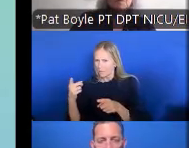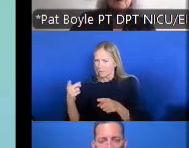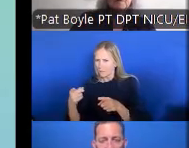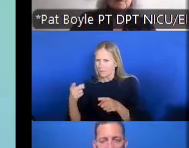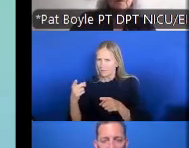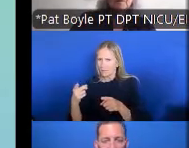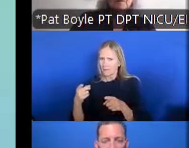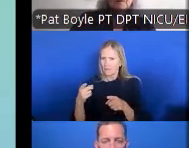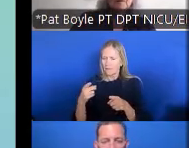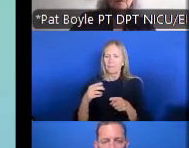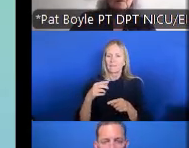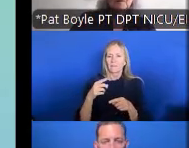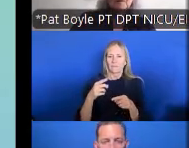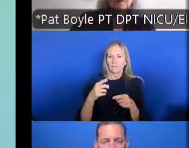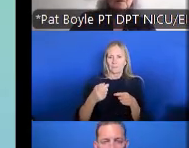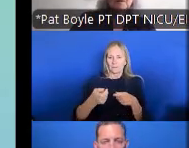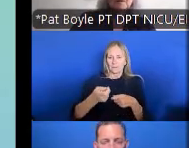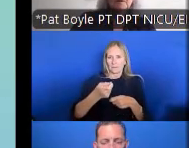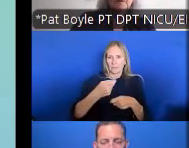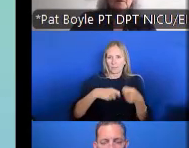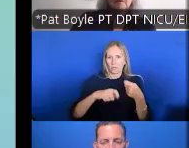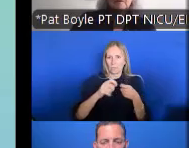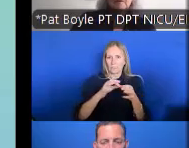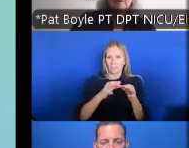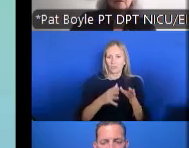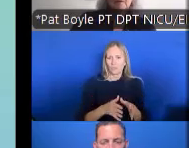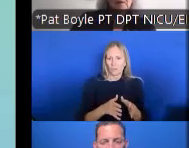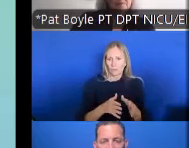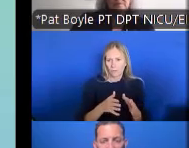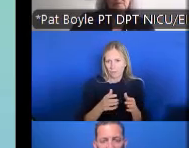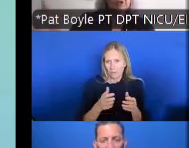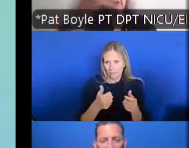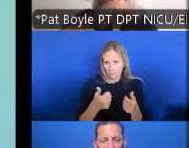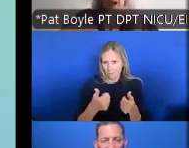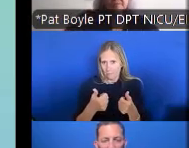What's weird? Janel Preston: I think somebody has their. Pat Boyle: Oh, turn it off.